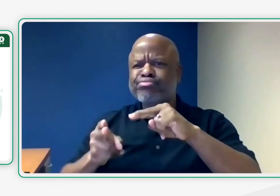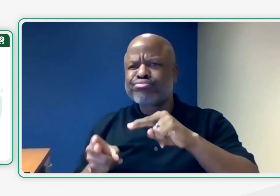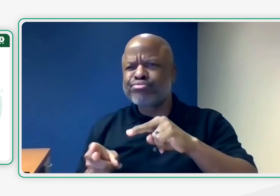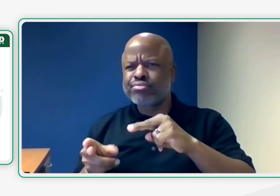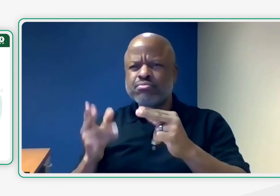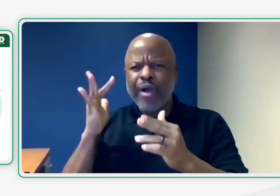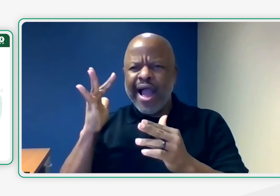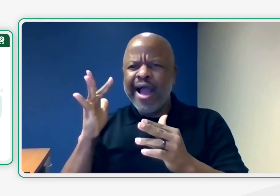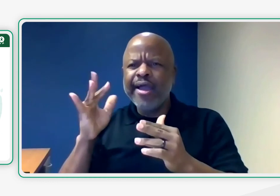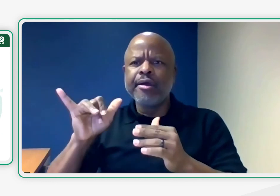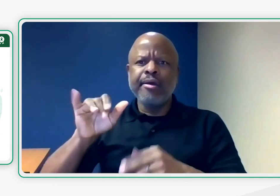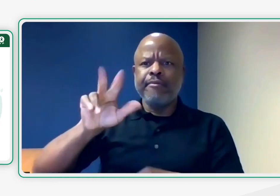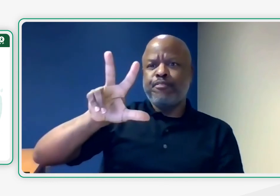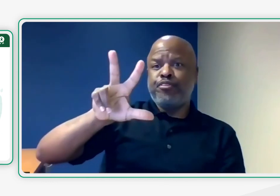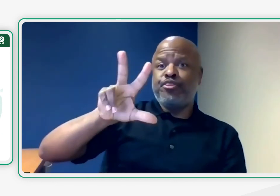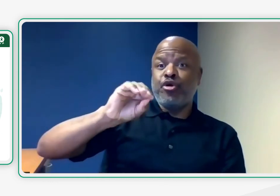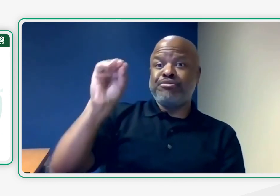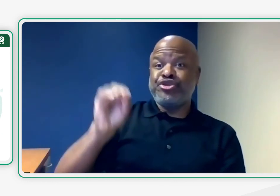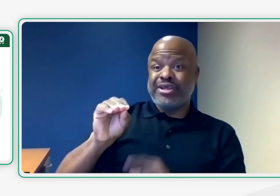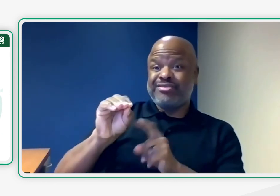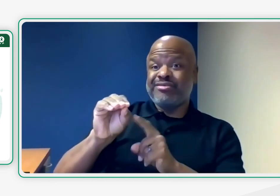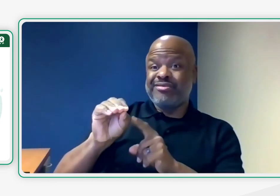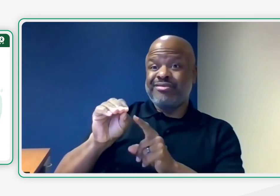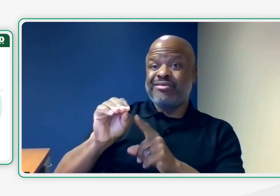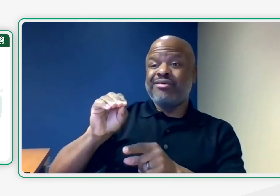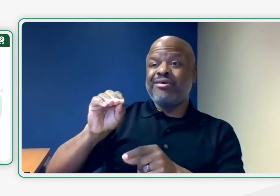also understanding how a credit score can decrease and the reasons why.